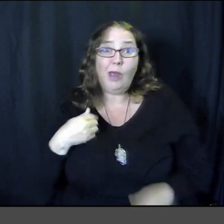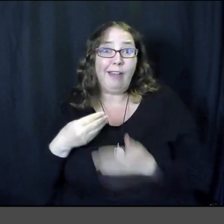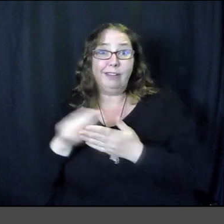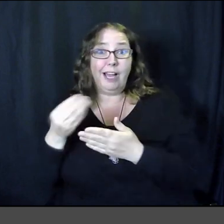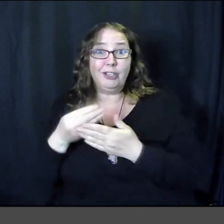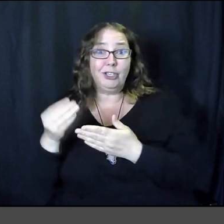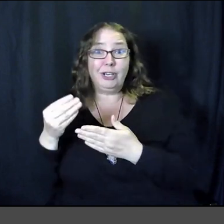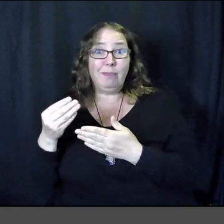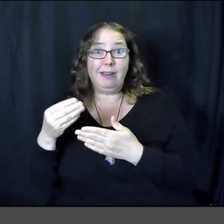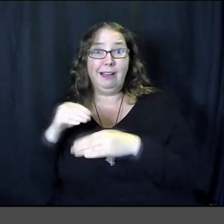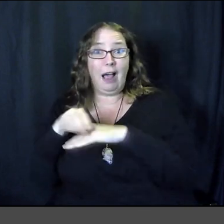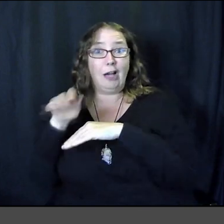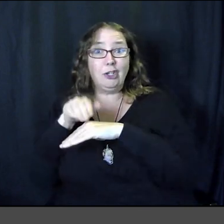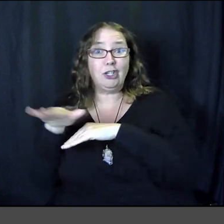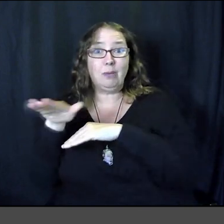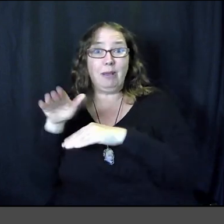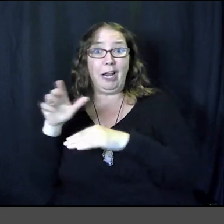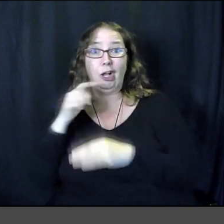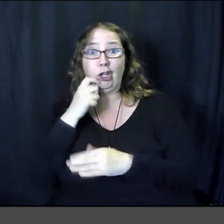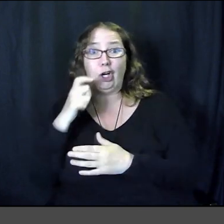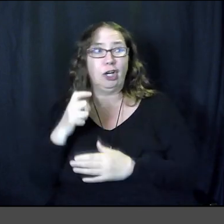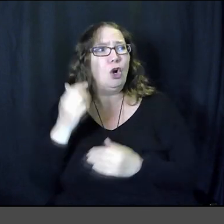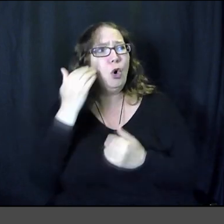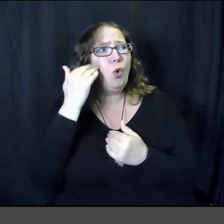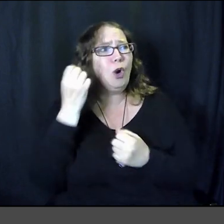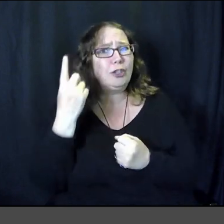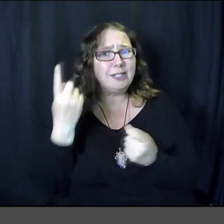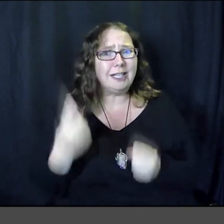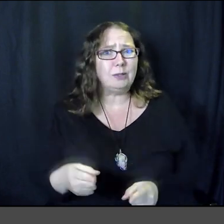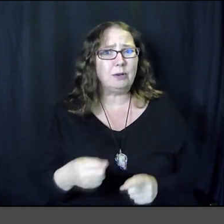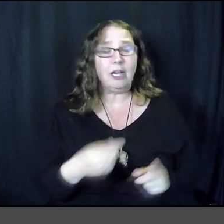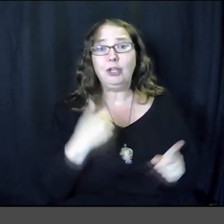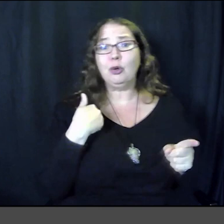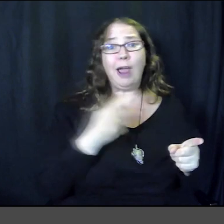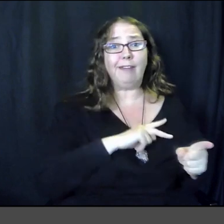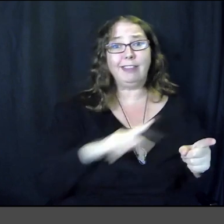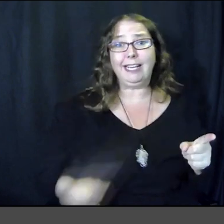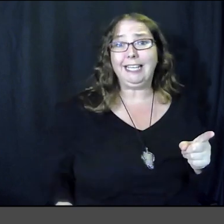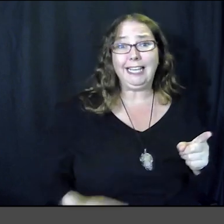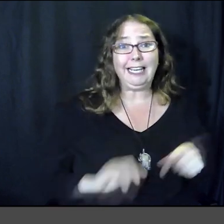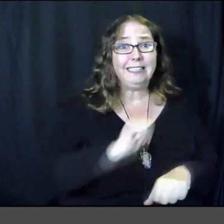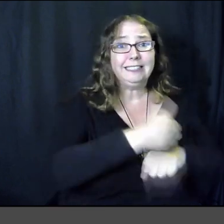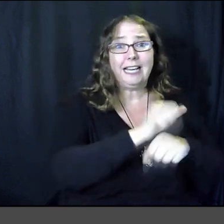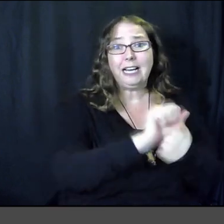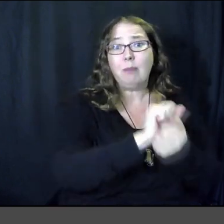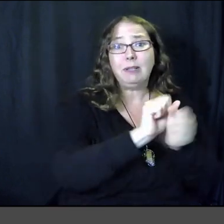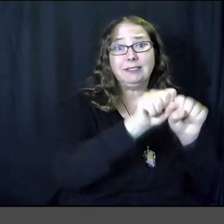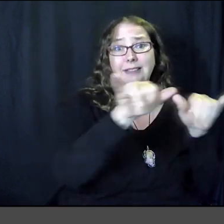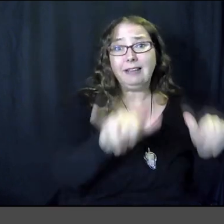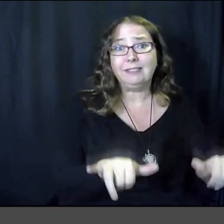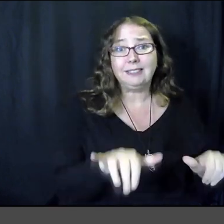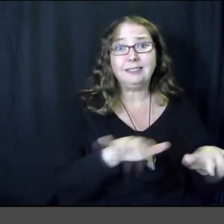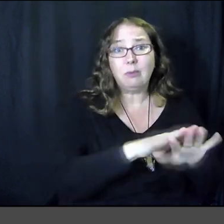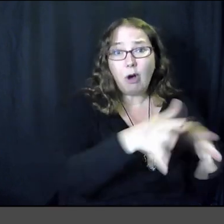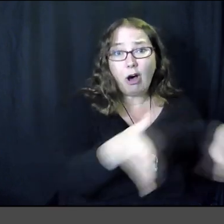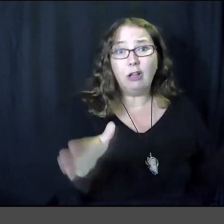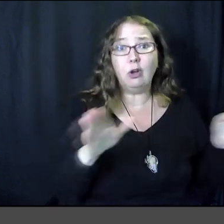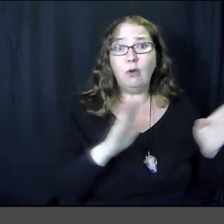THAT YOU HAVE THE KING CREATING SLAVERY IN THE CONGO. AND HE'S LIKE NOT ON MY WATCH.